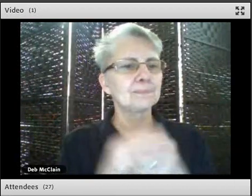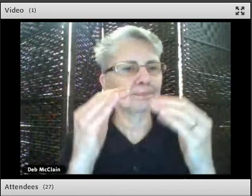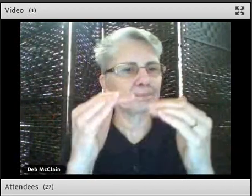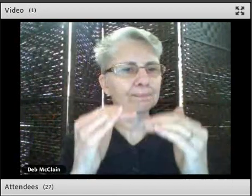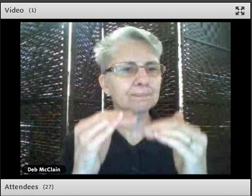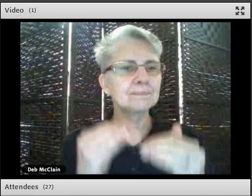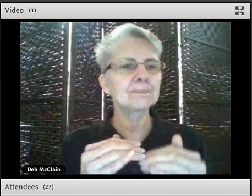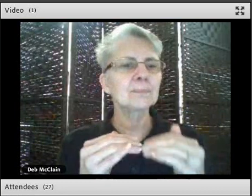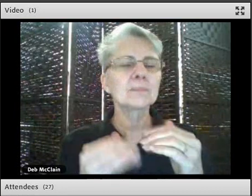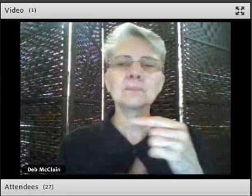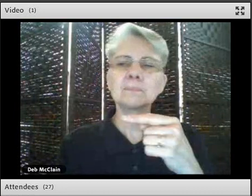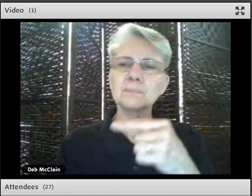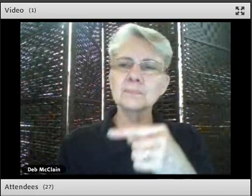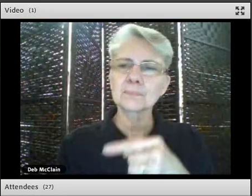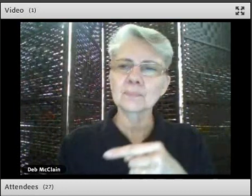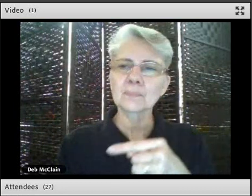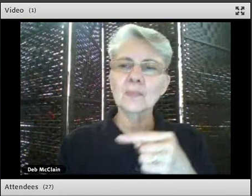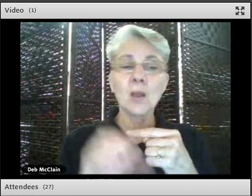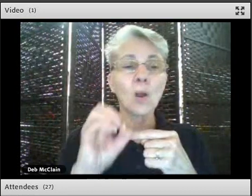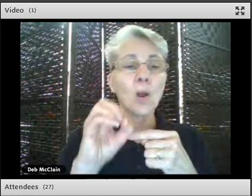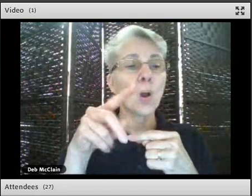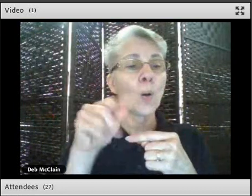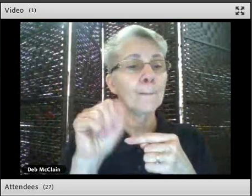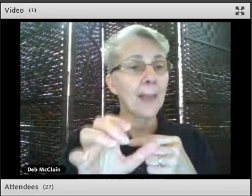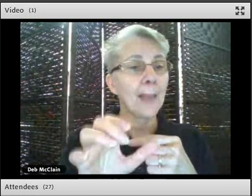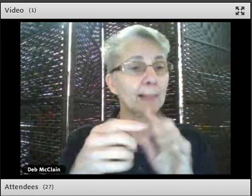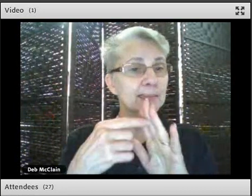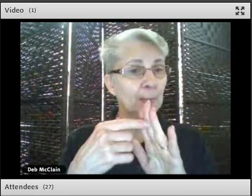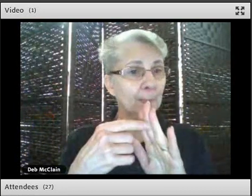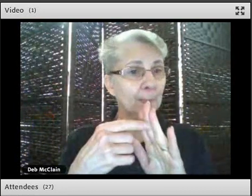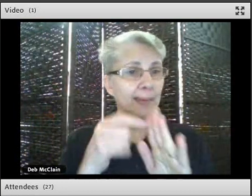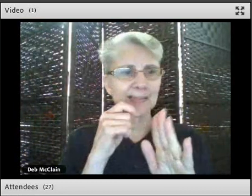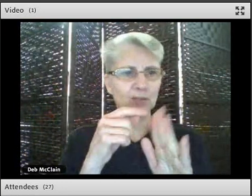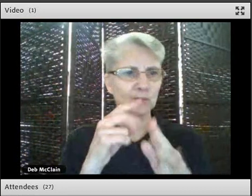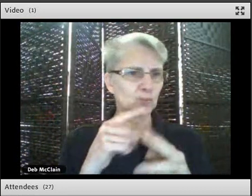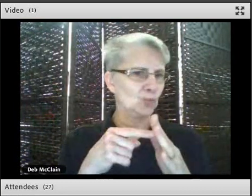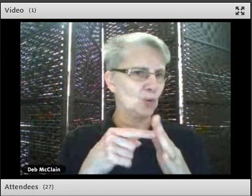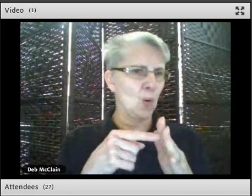They are designed to... This is another example of structured data.